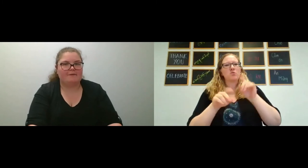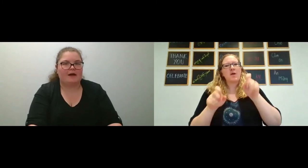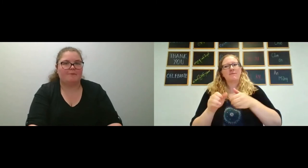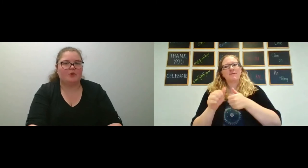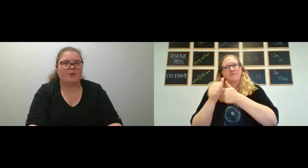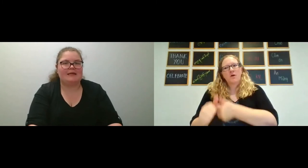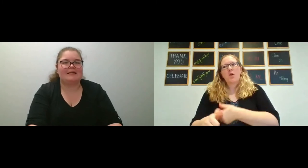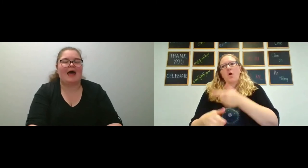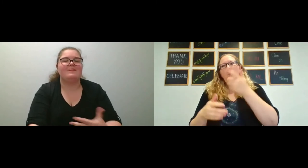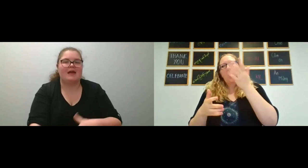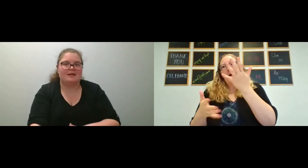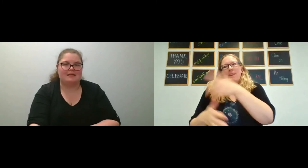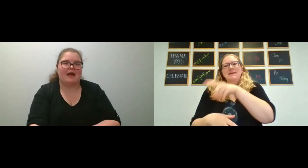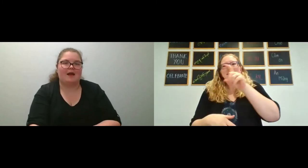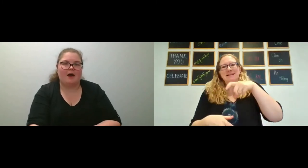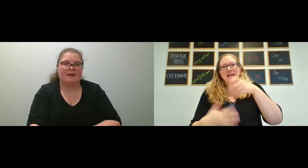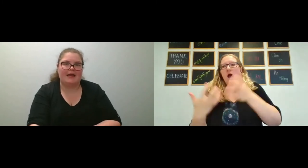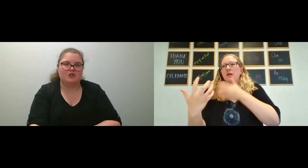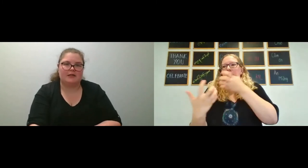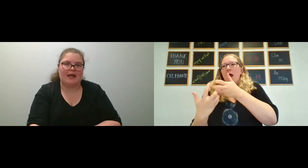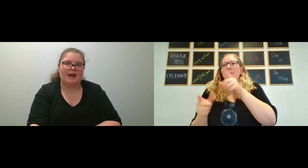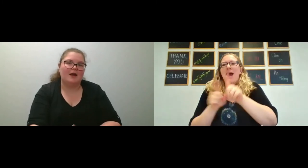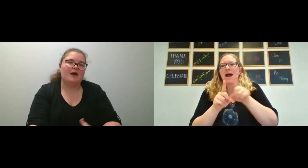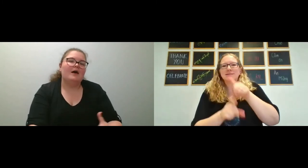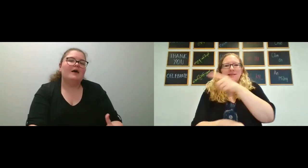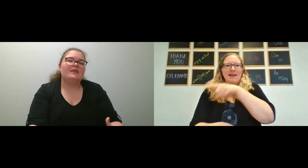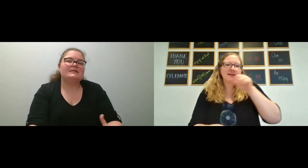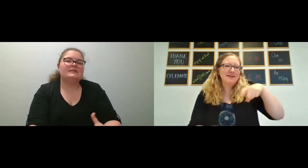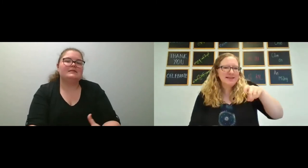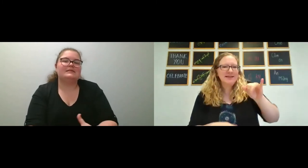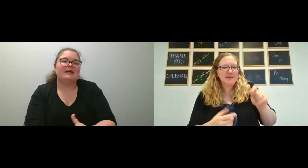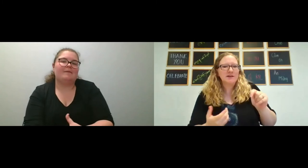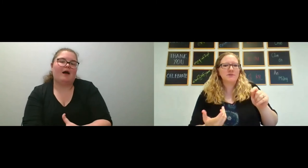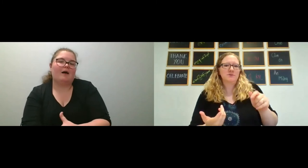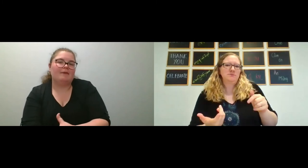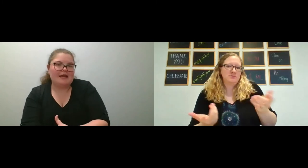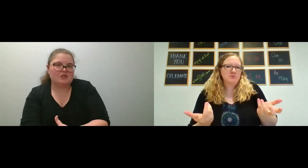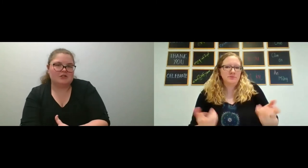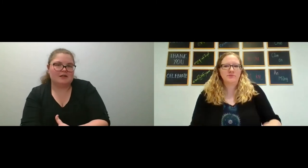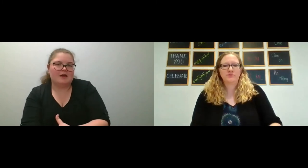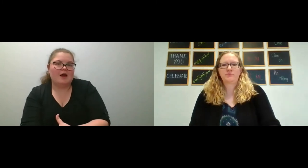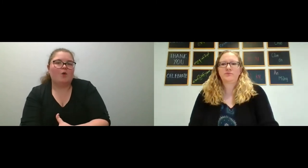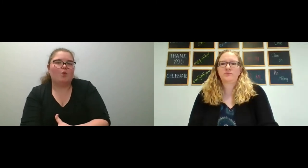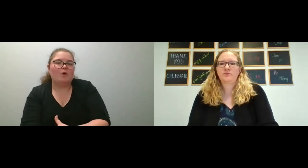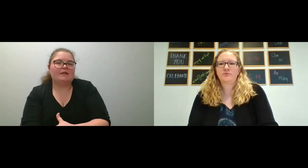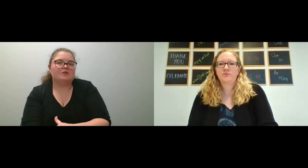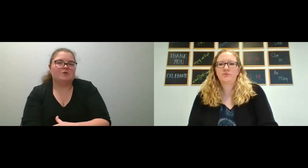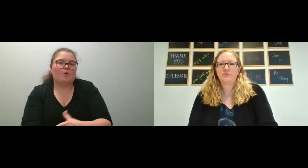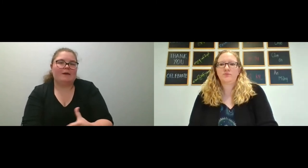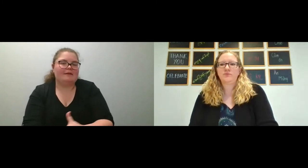for a couple of weeks and then need that accommodation again. This is the same accommodation, we don't want to be treated